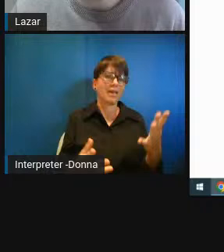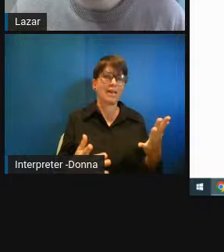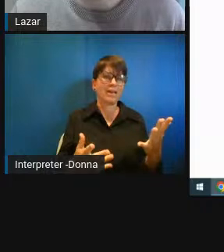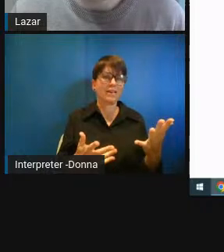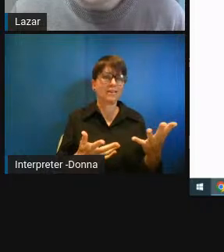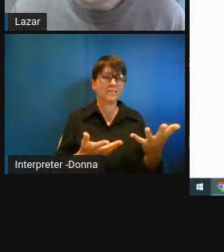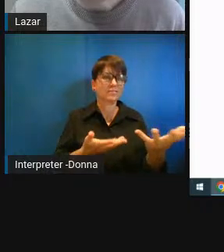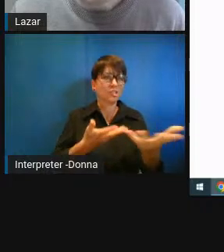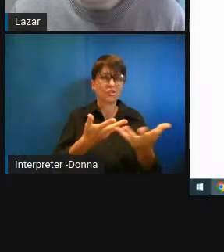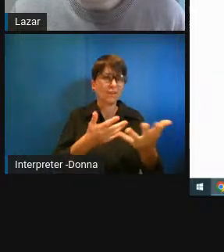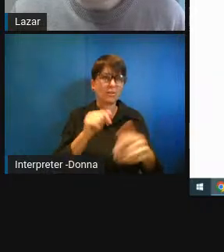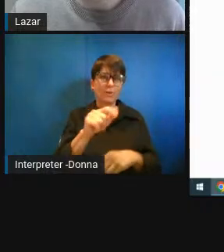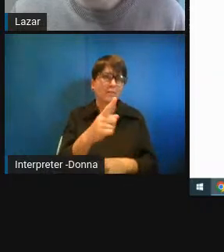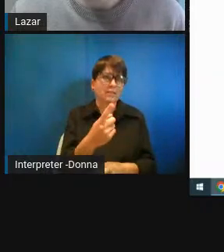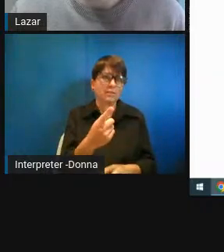but when they change so rapidly, I will tell you